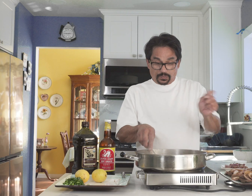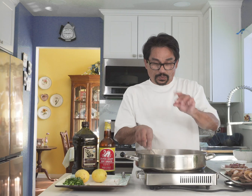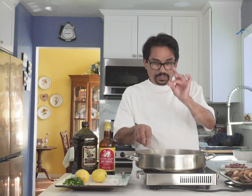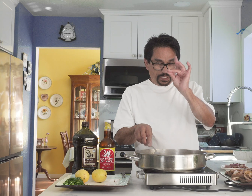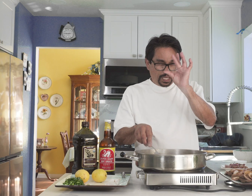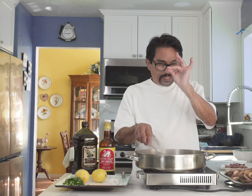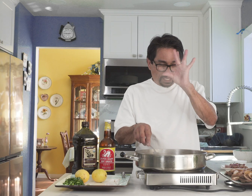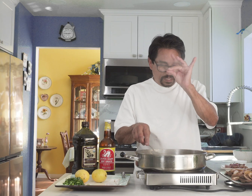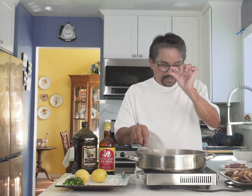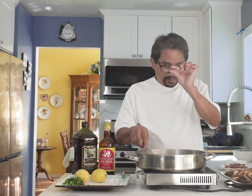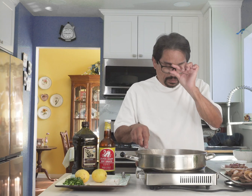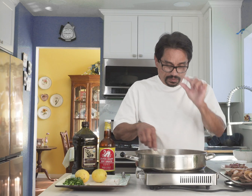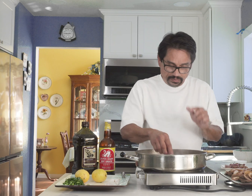The flour helps thicken the sauce